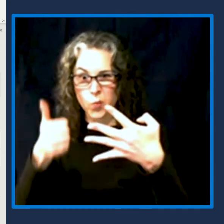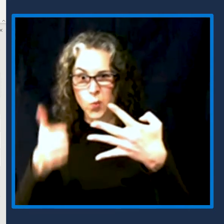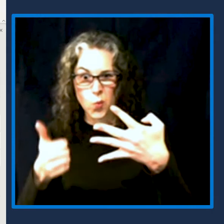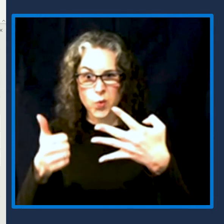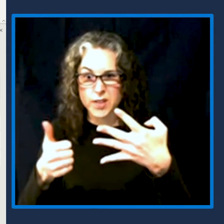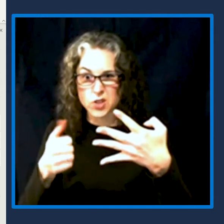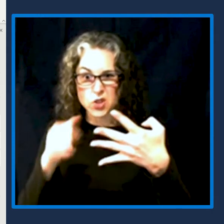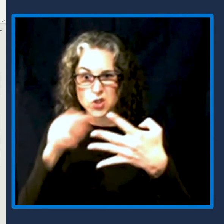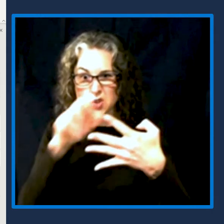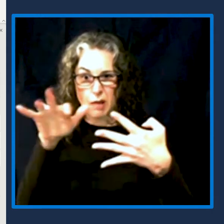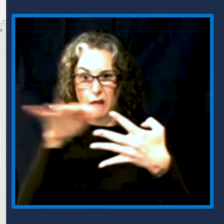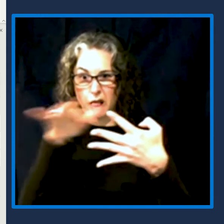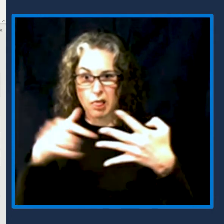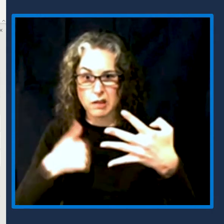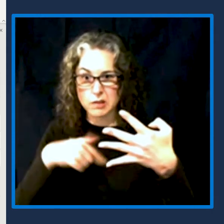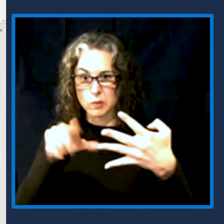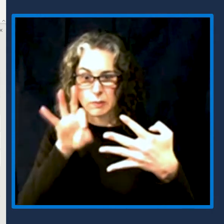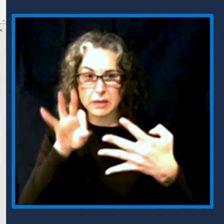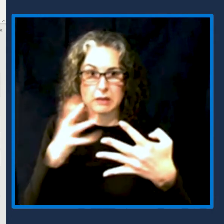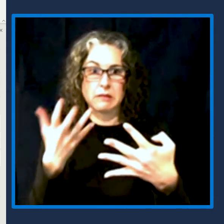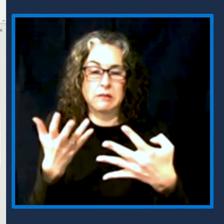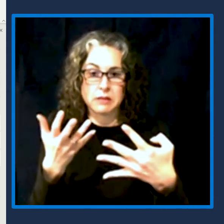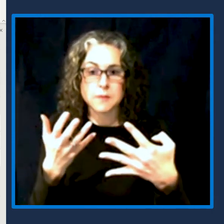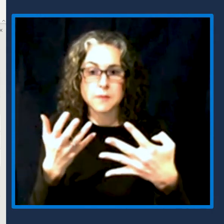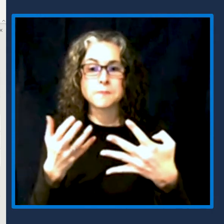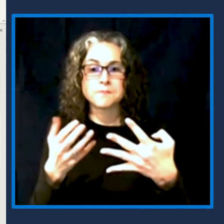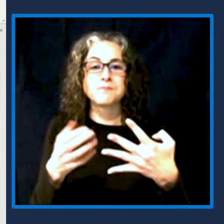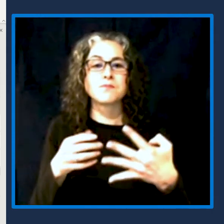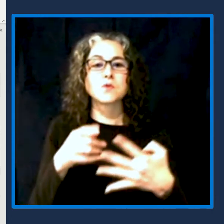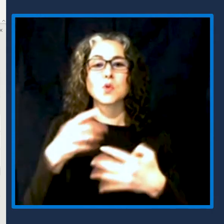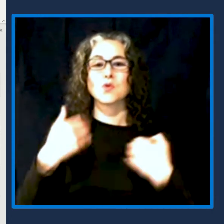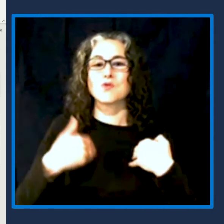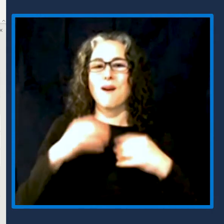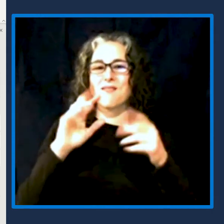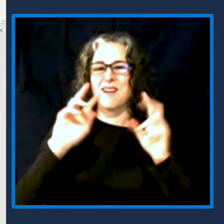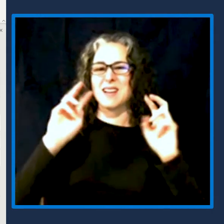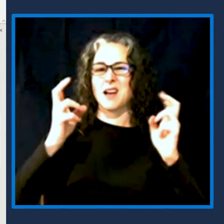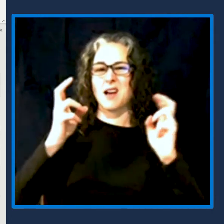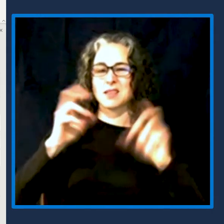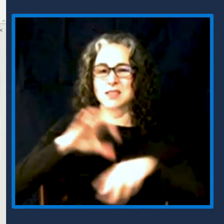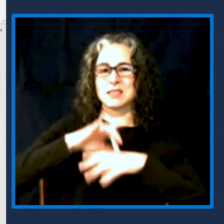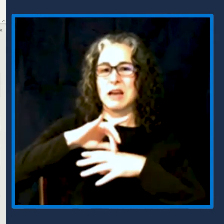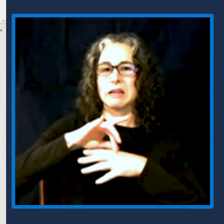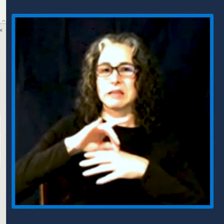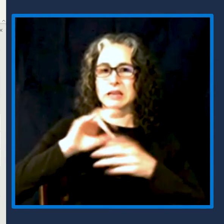version of the word do you actually mean and so here we've got context built in and we can